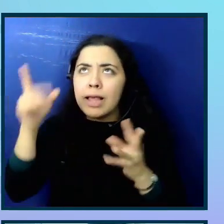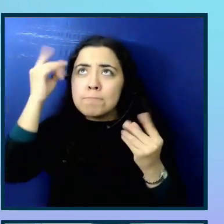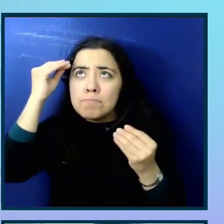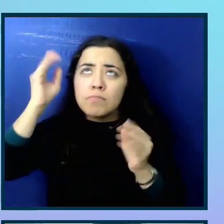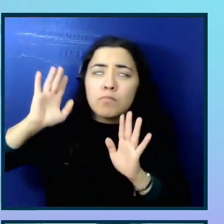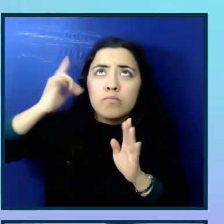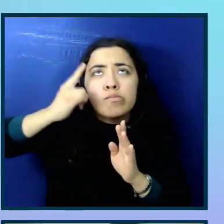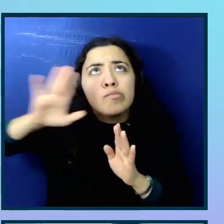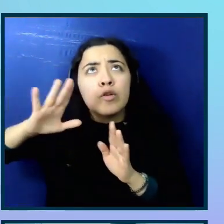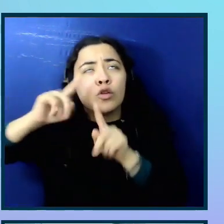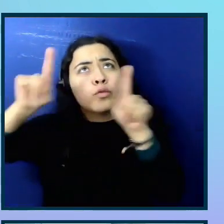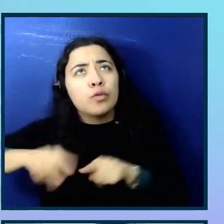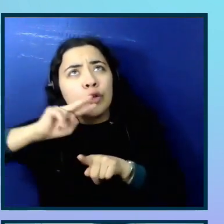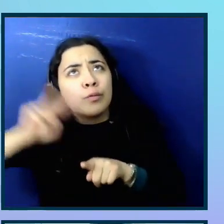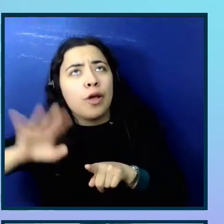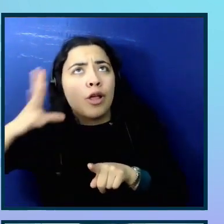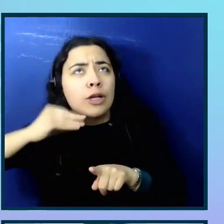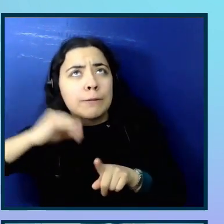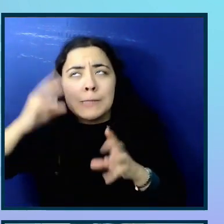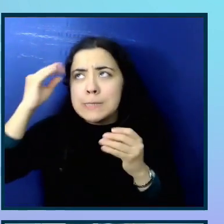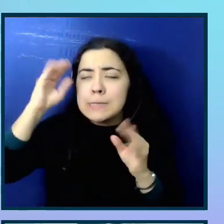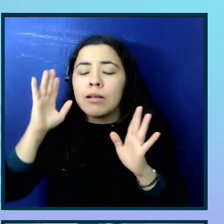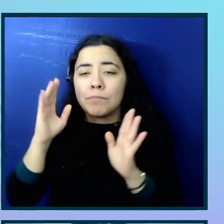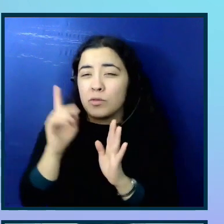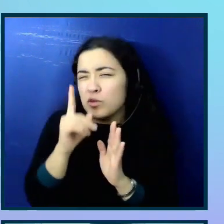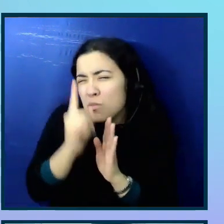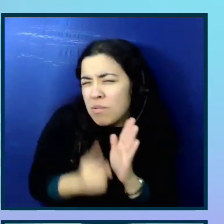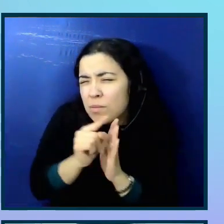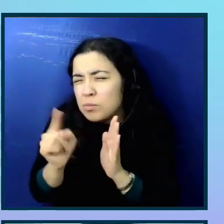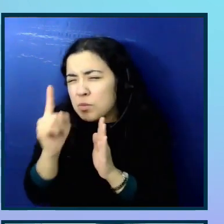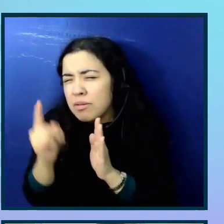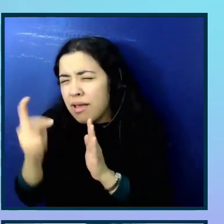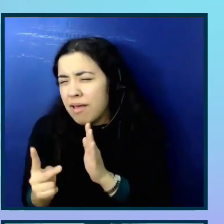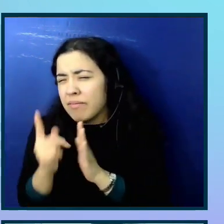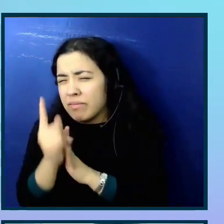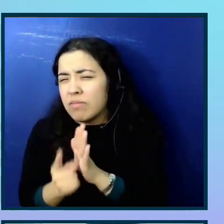It took about an hour and a half to like go through and name all the different elements and components,